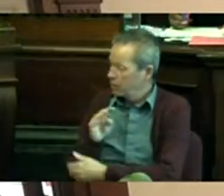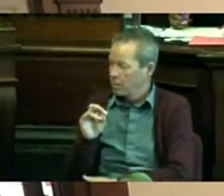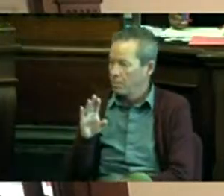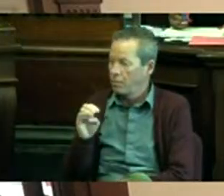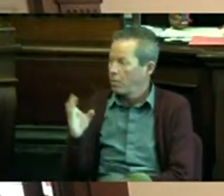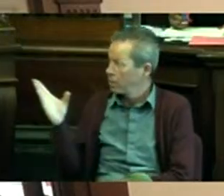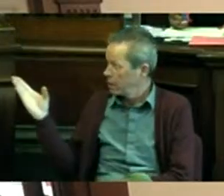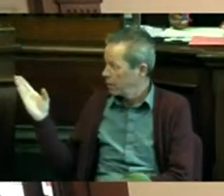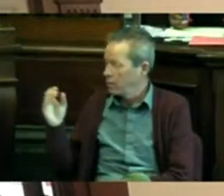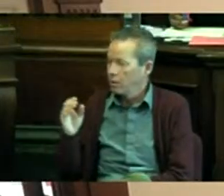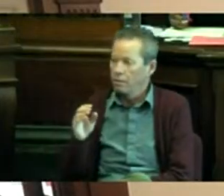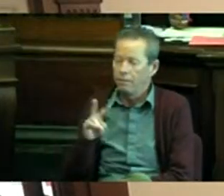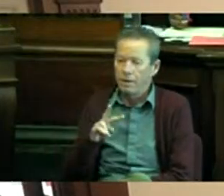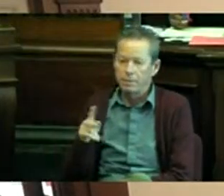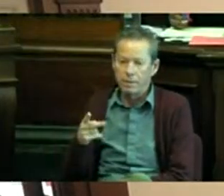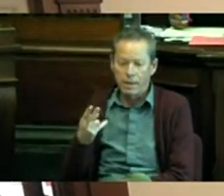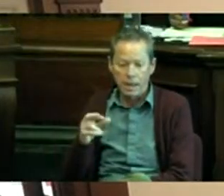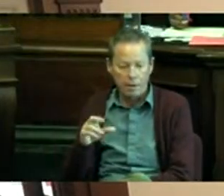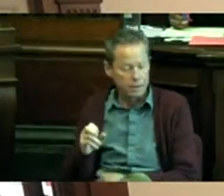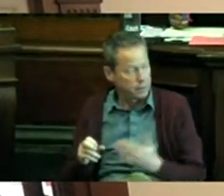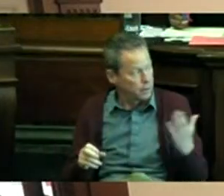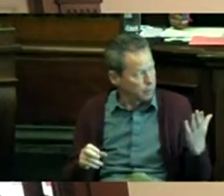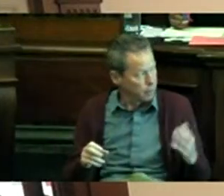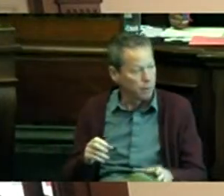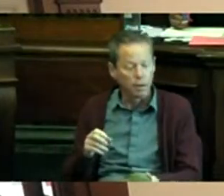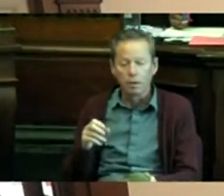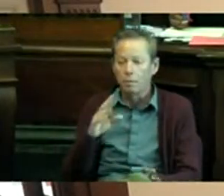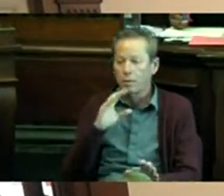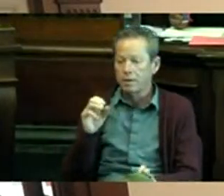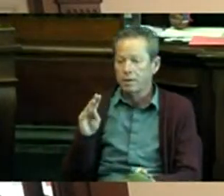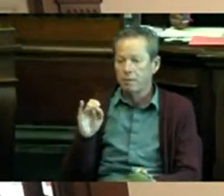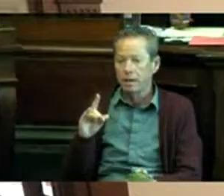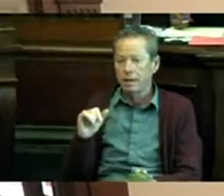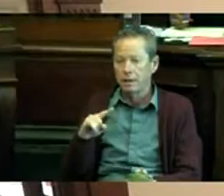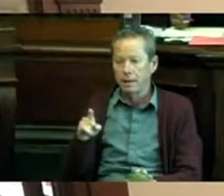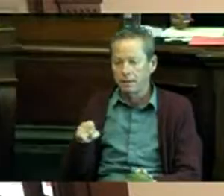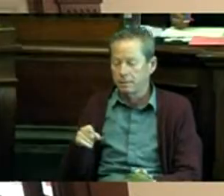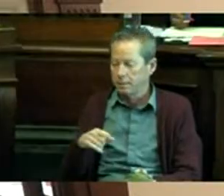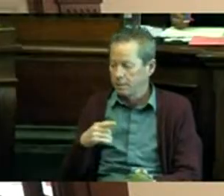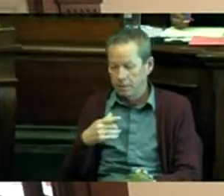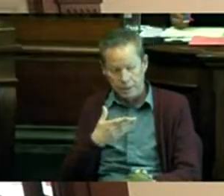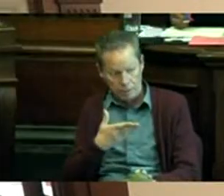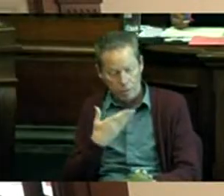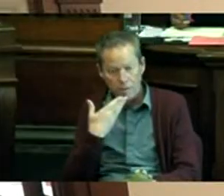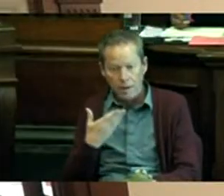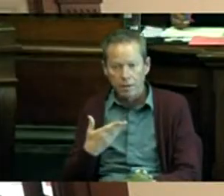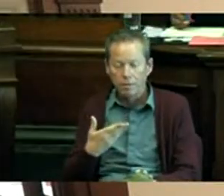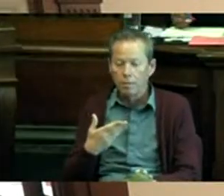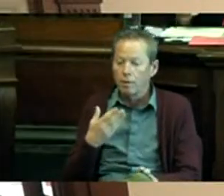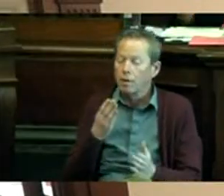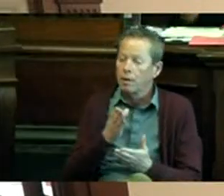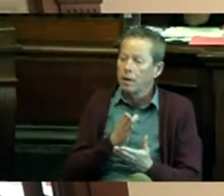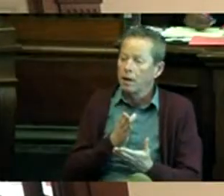Council member Gruber here. Council member Martin here. Council member. Monroe here.